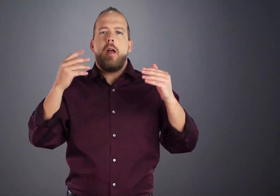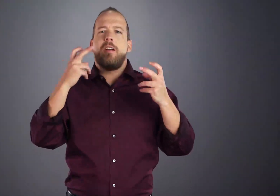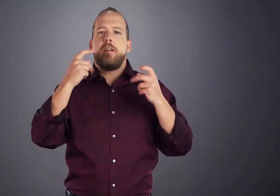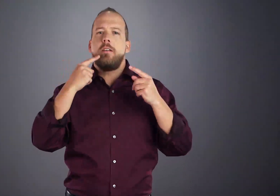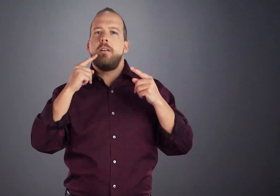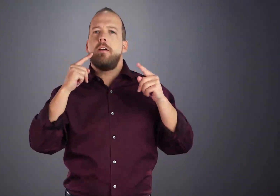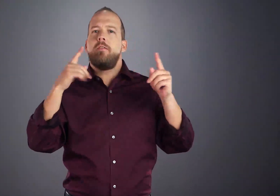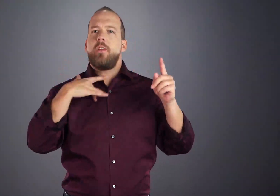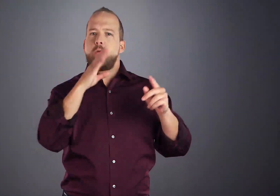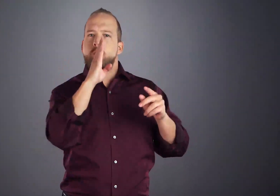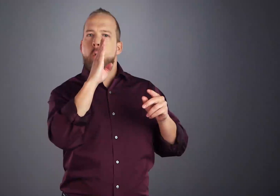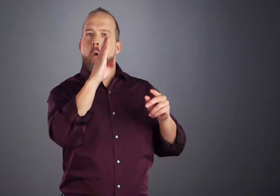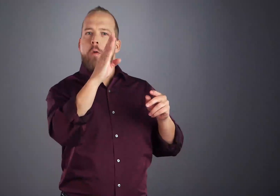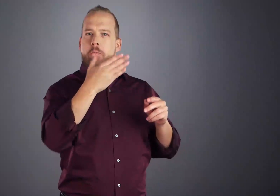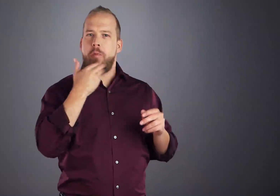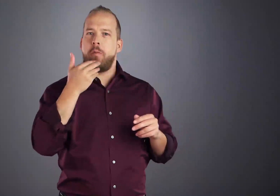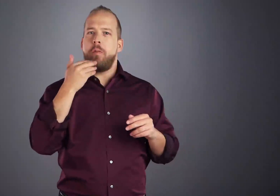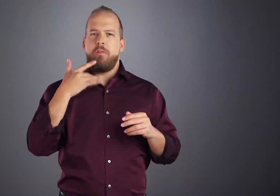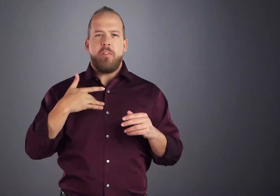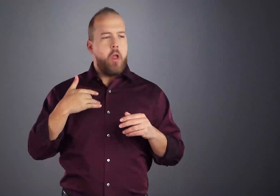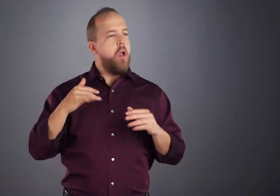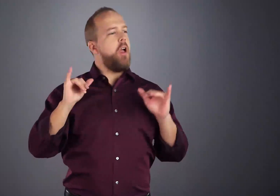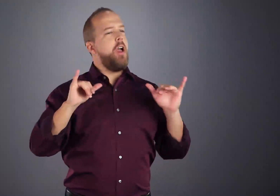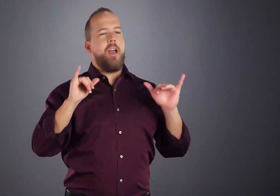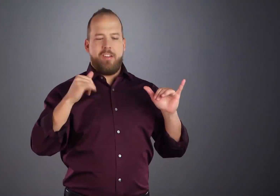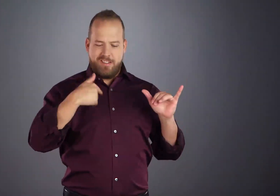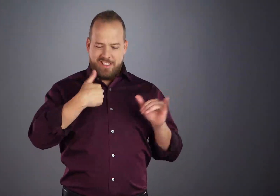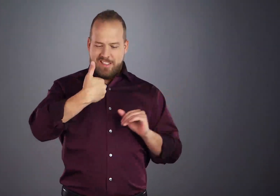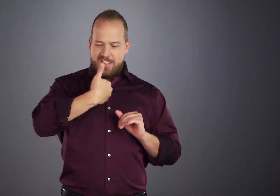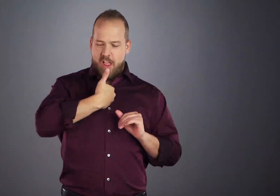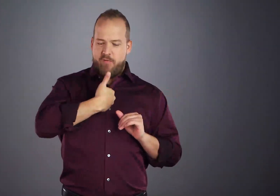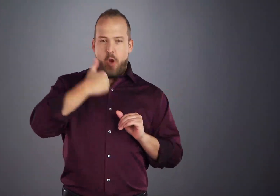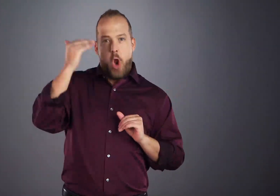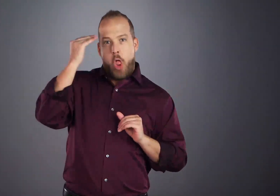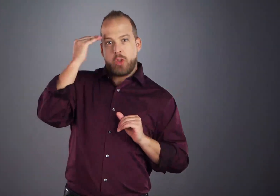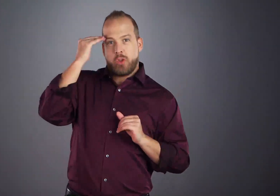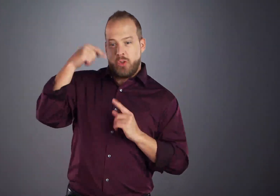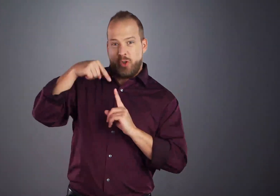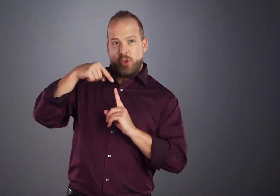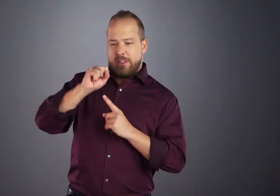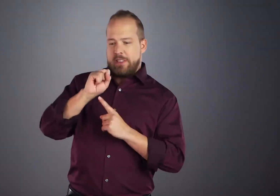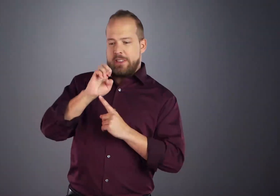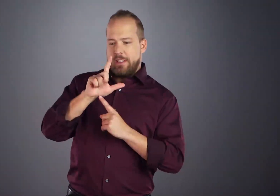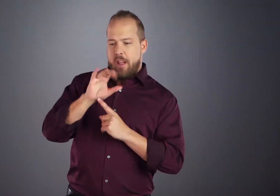I went to town regularly and even made a little money.